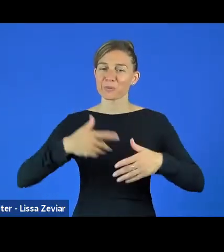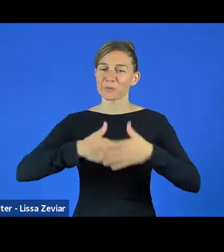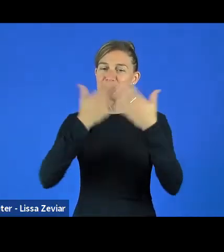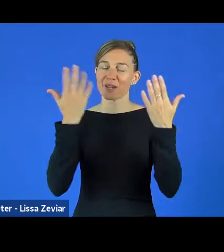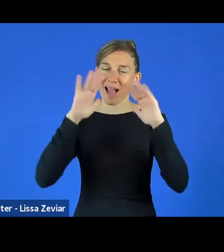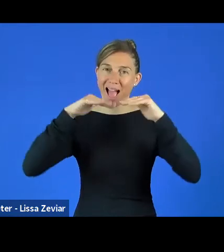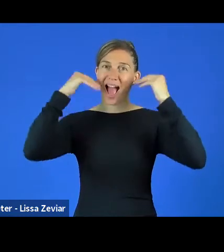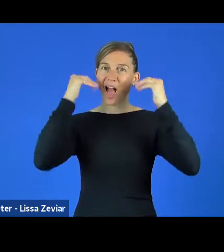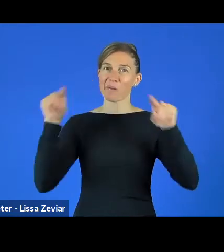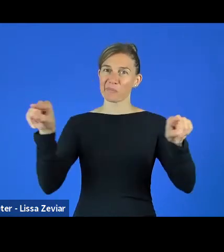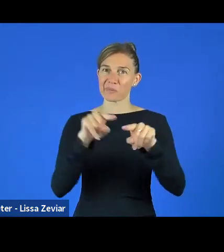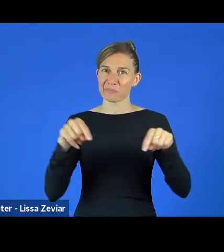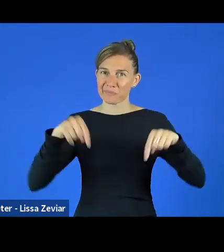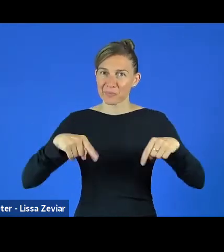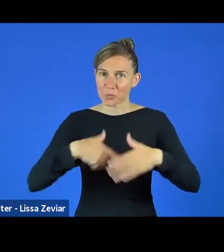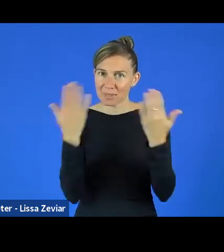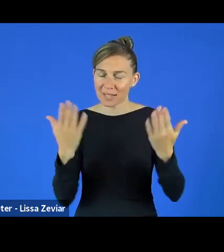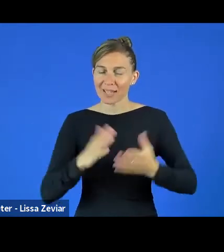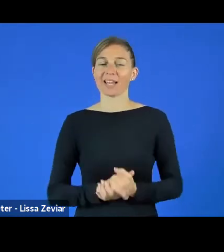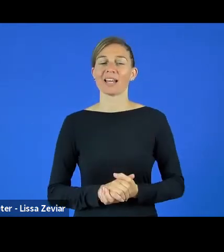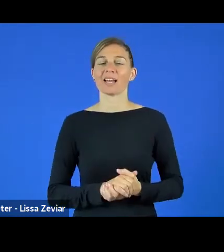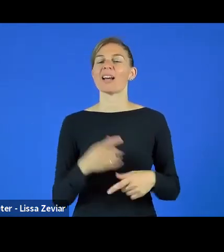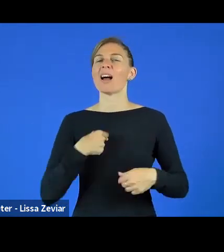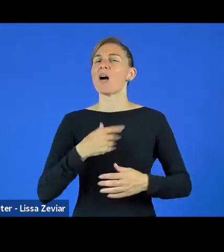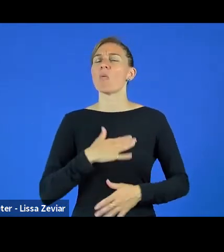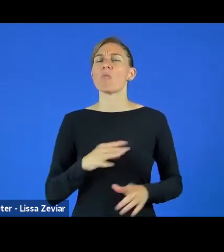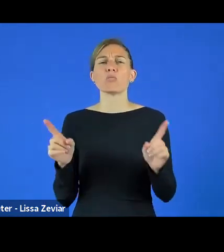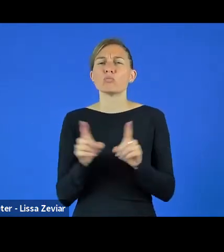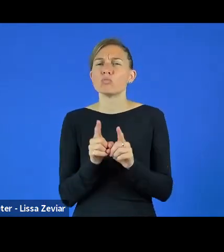I am going to share a short introduction to standardisation.